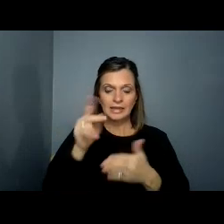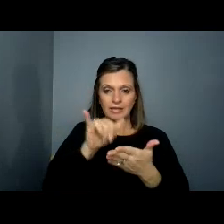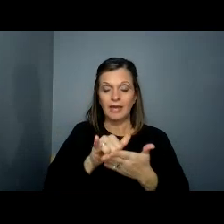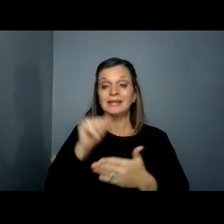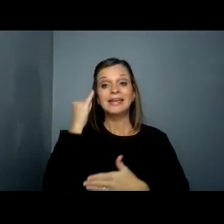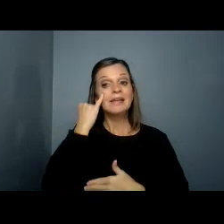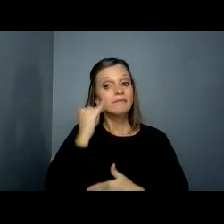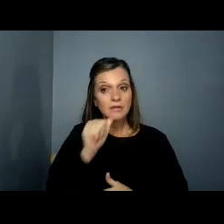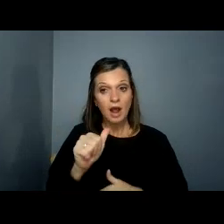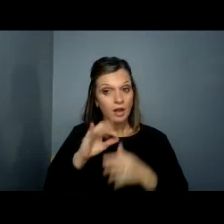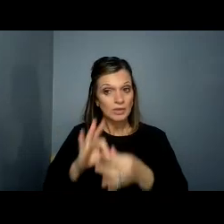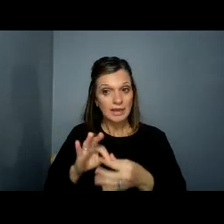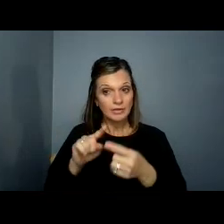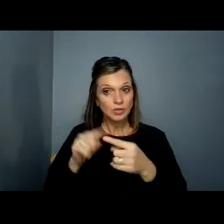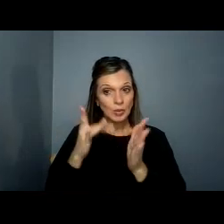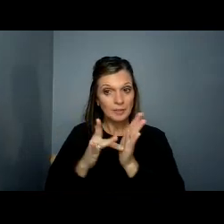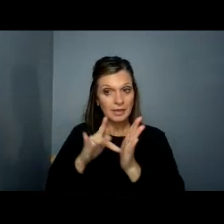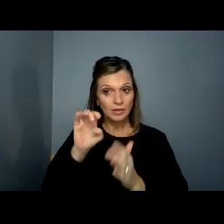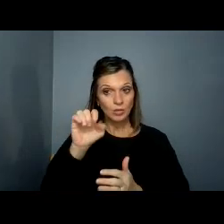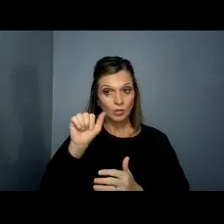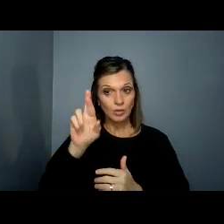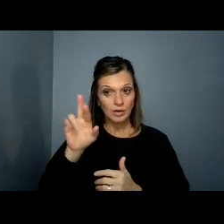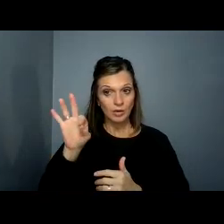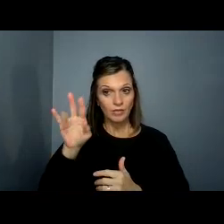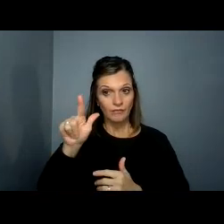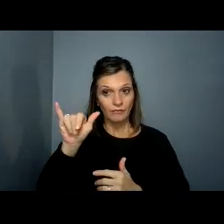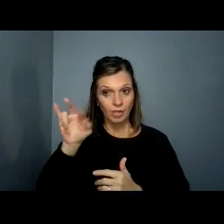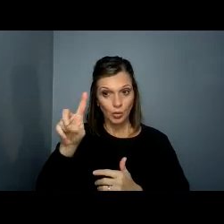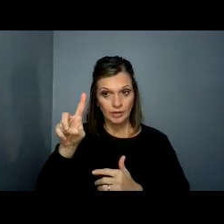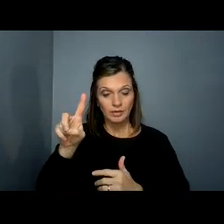the ecation tubes opening and closing, it's going to be more likely Meniere's disease. And that's